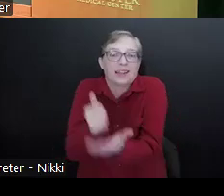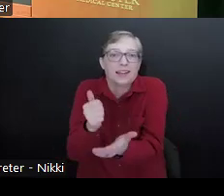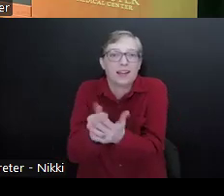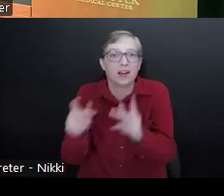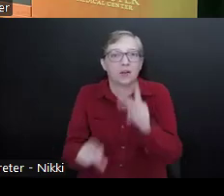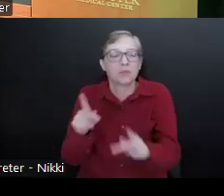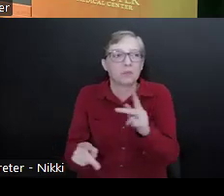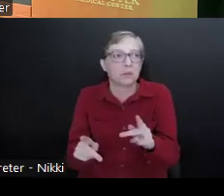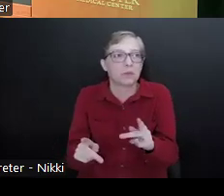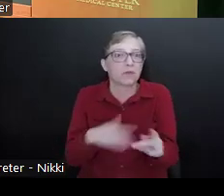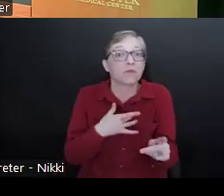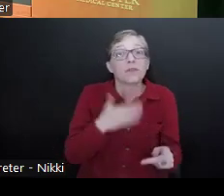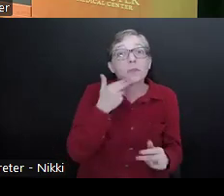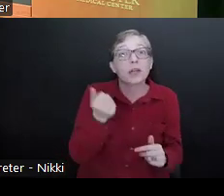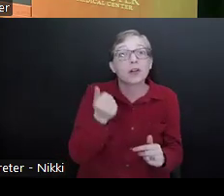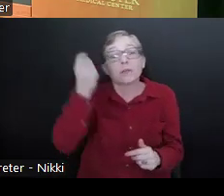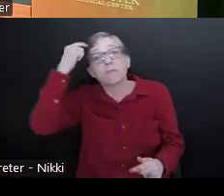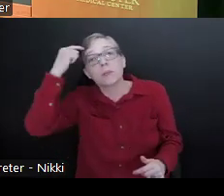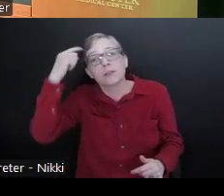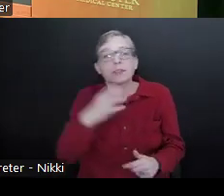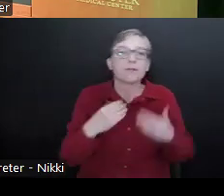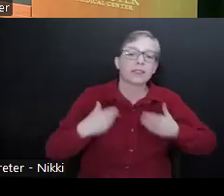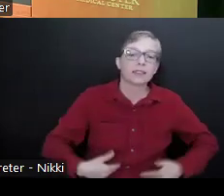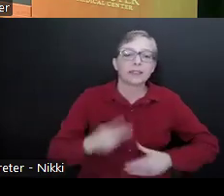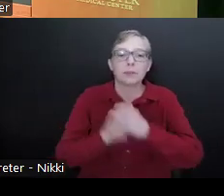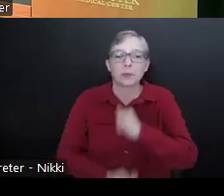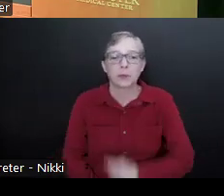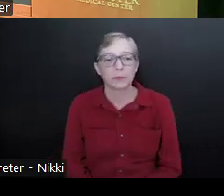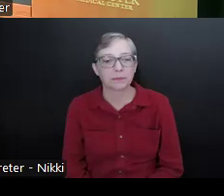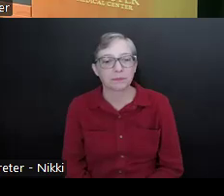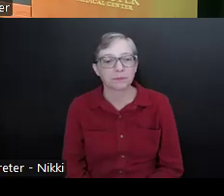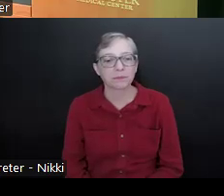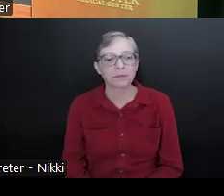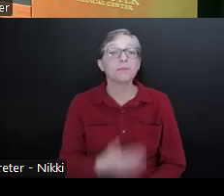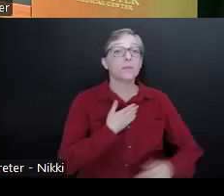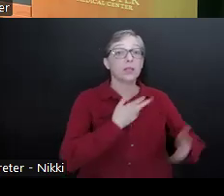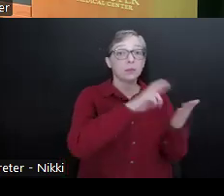um and physically so I do just want to thank my research team and some of the other folks who